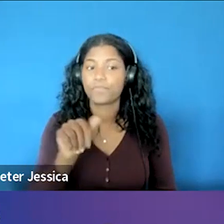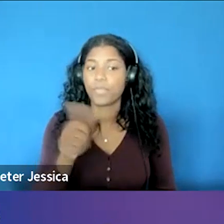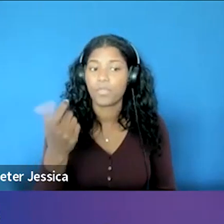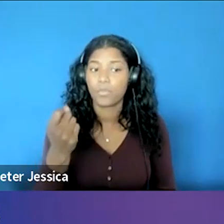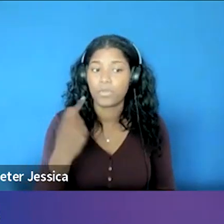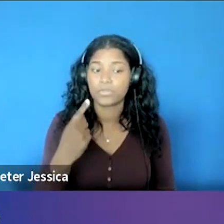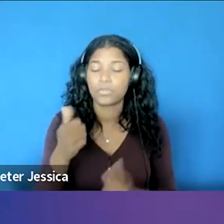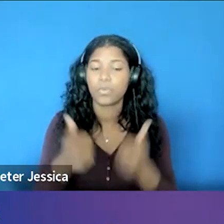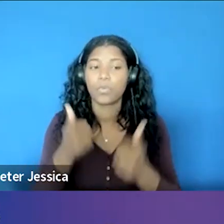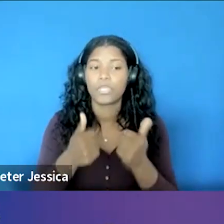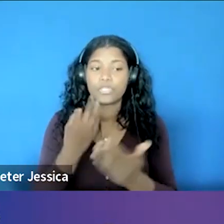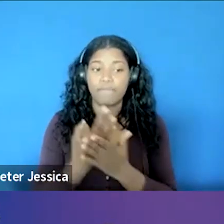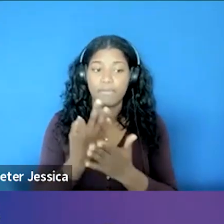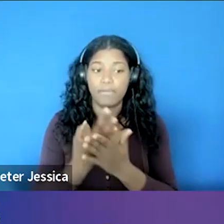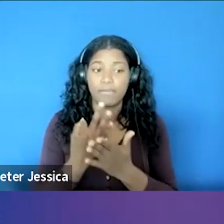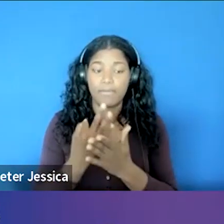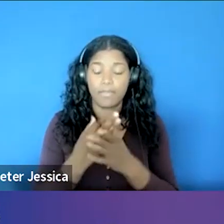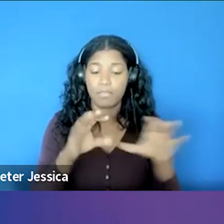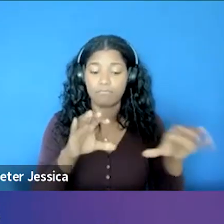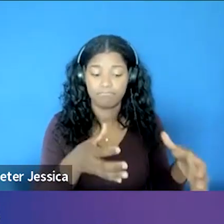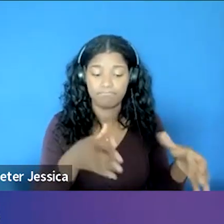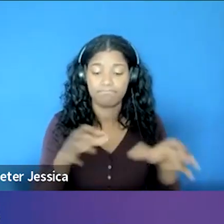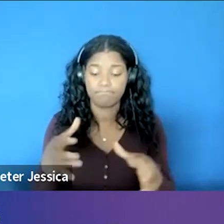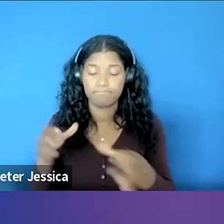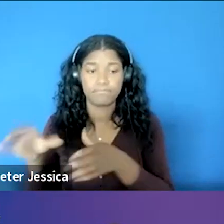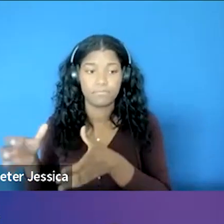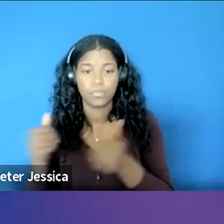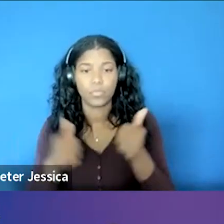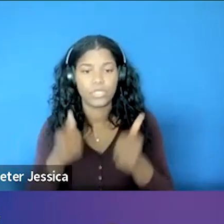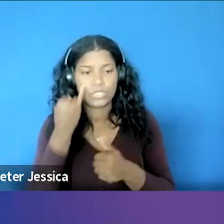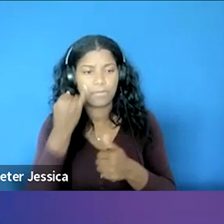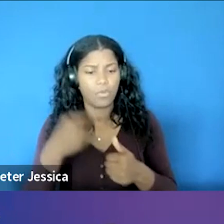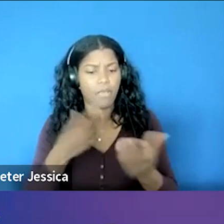Which funding umbrella should one apply for if they want to host a workshop focused